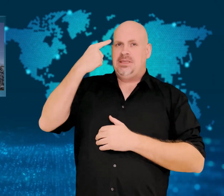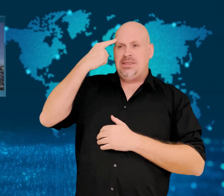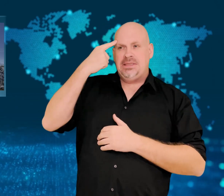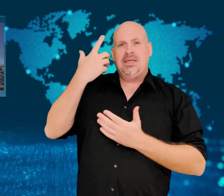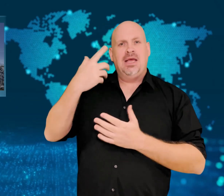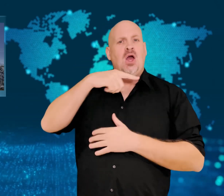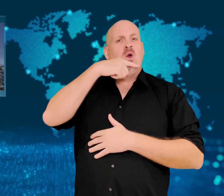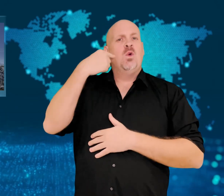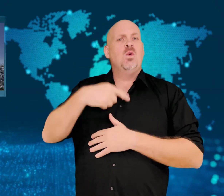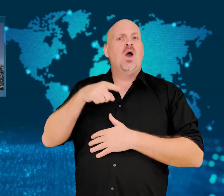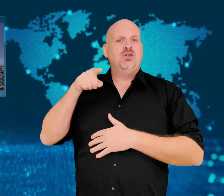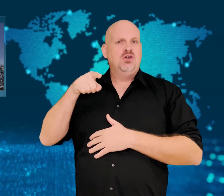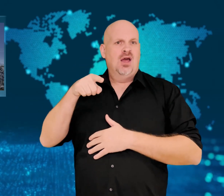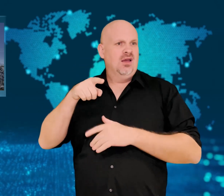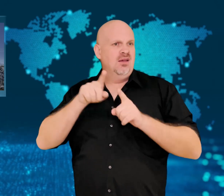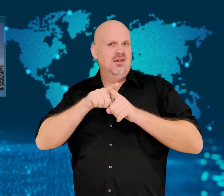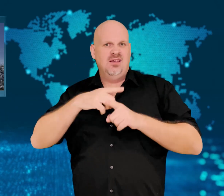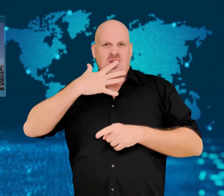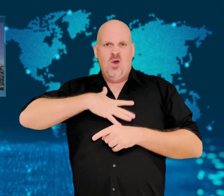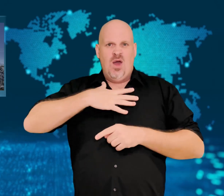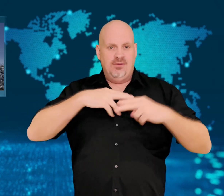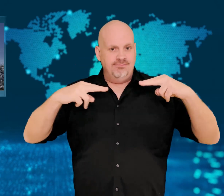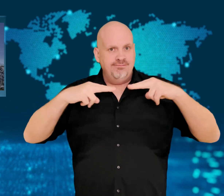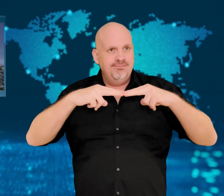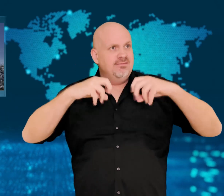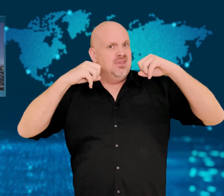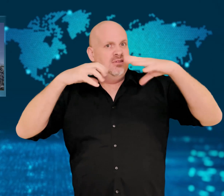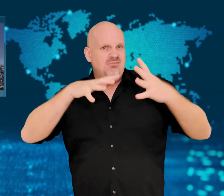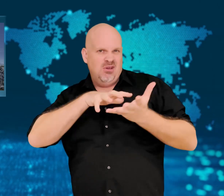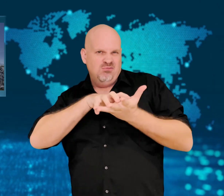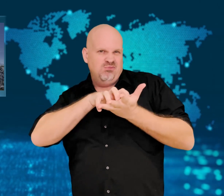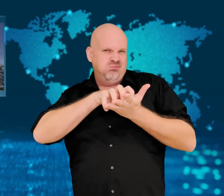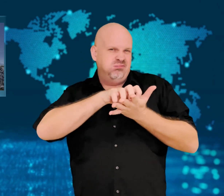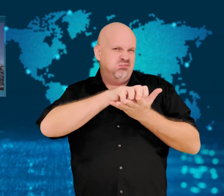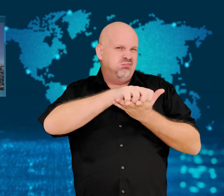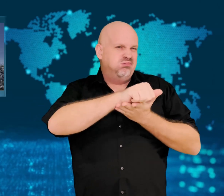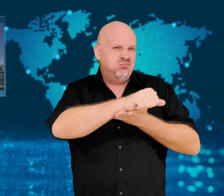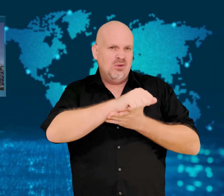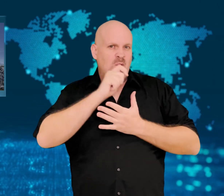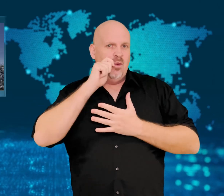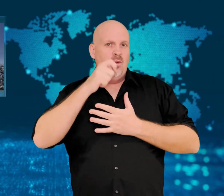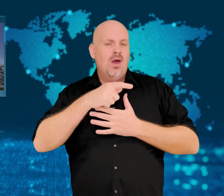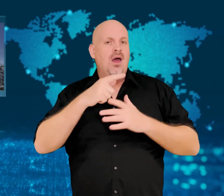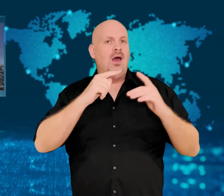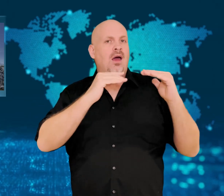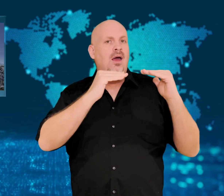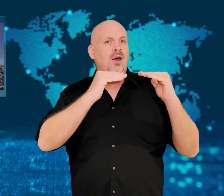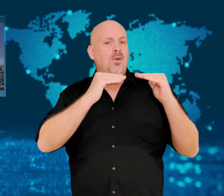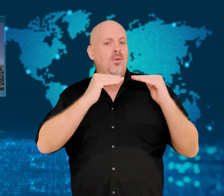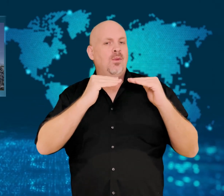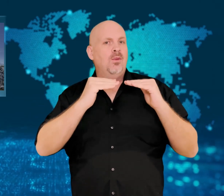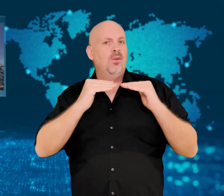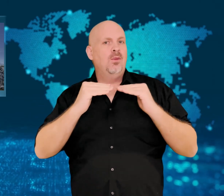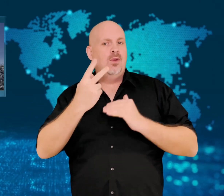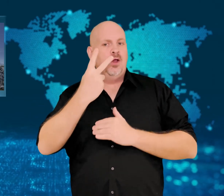Some had thought Russia's "energy war" was winding down because it had been